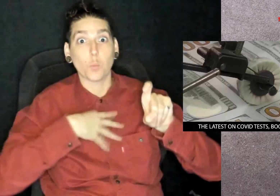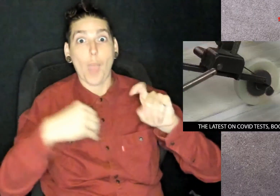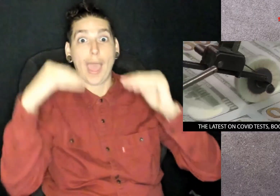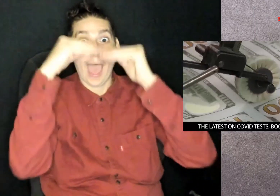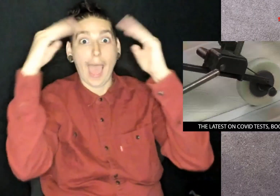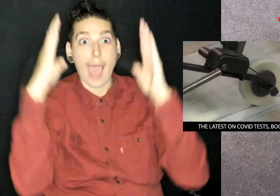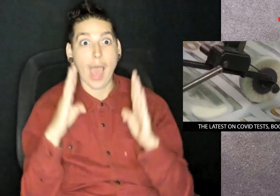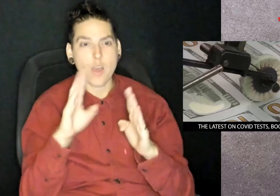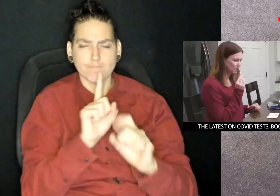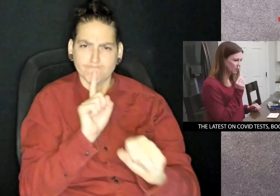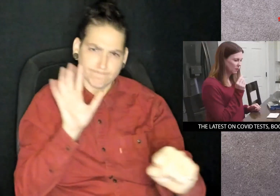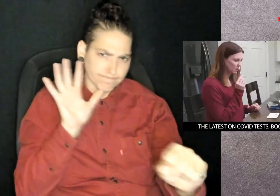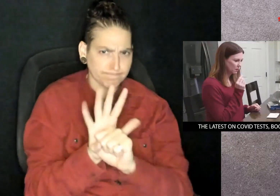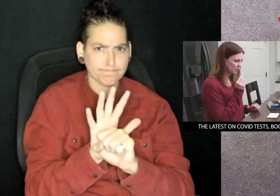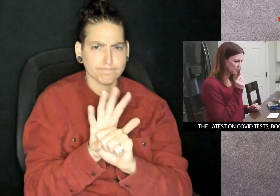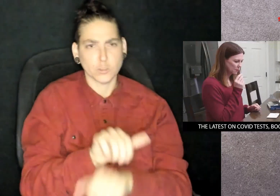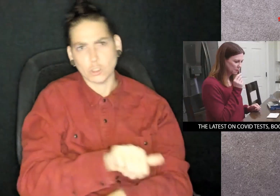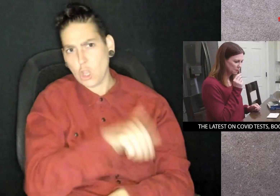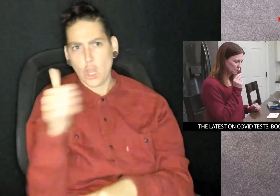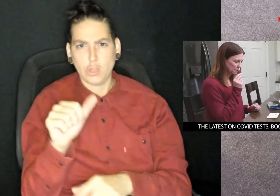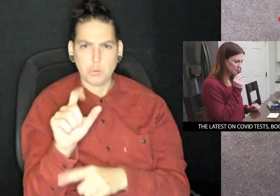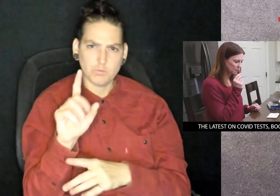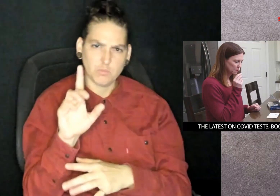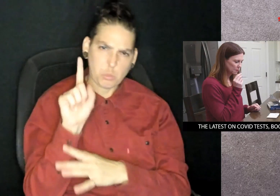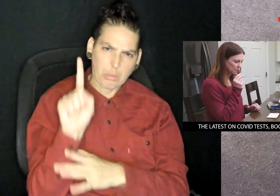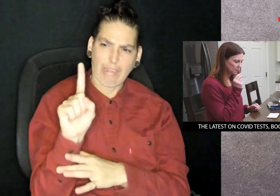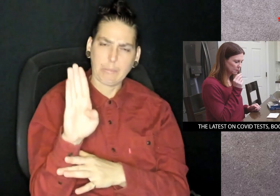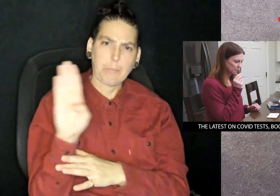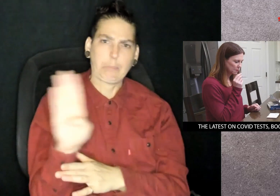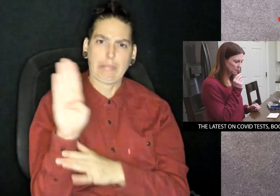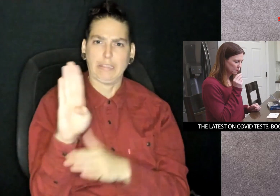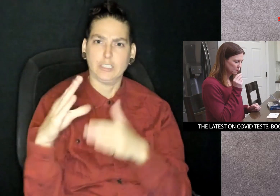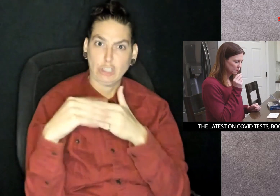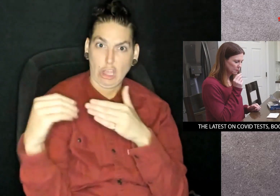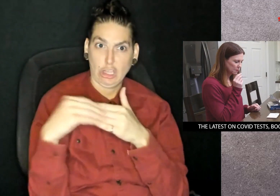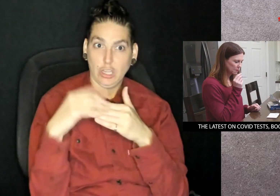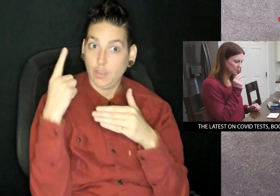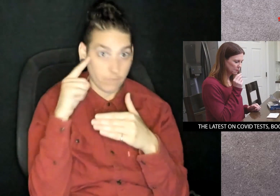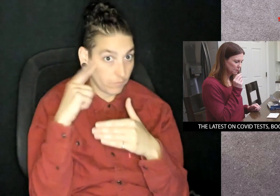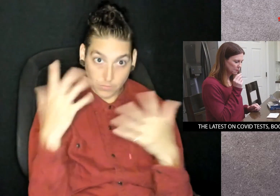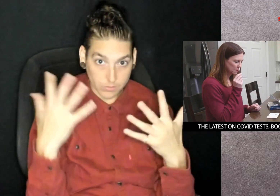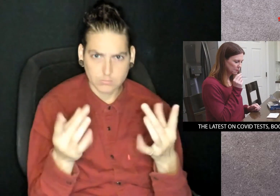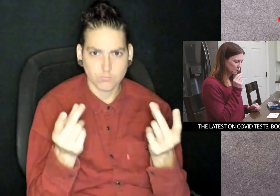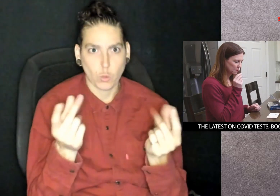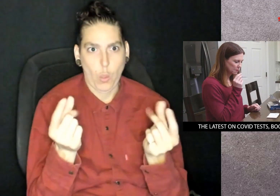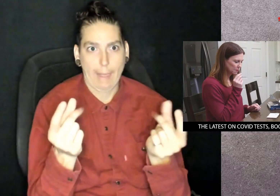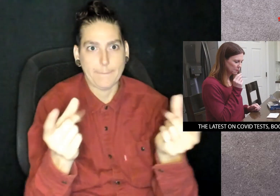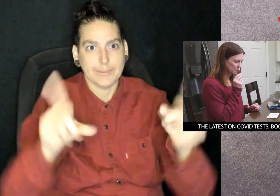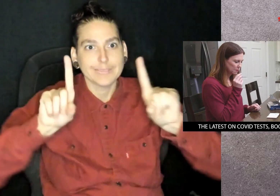the White House is committing another $1 billion toward rapid at home testing